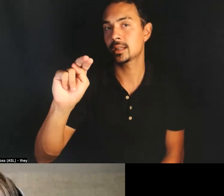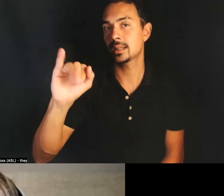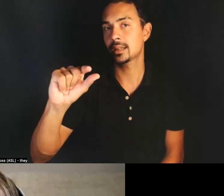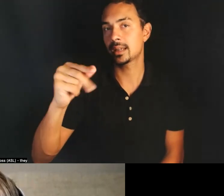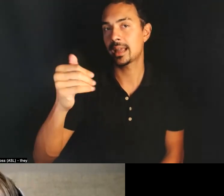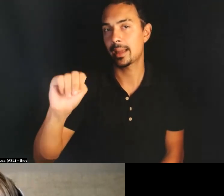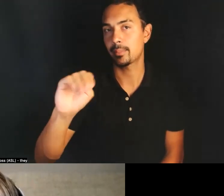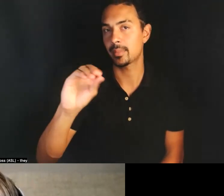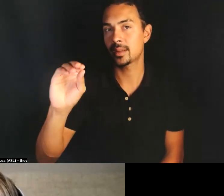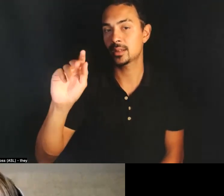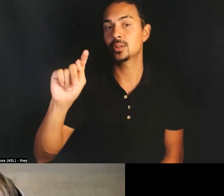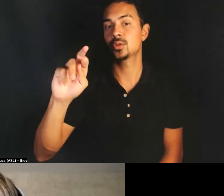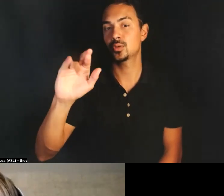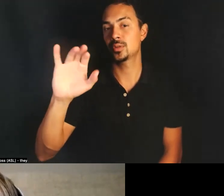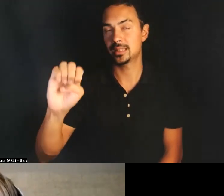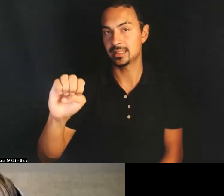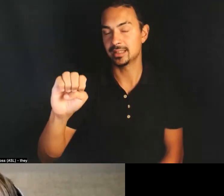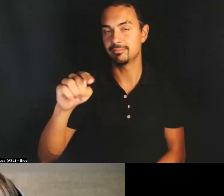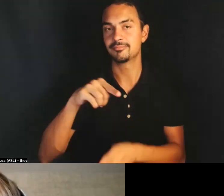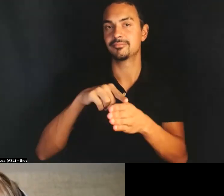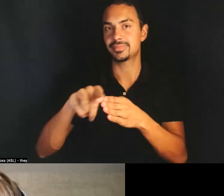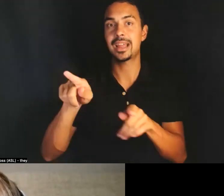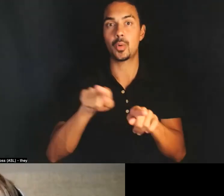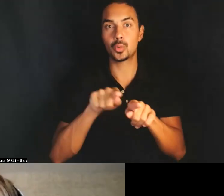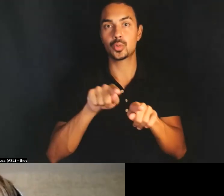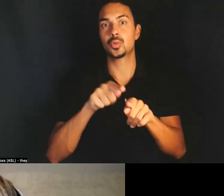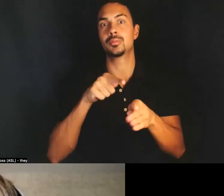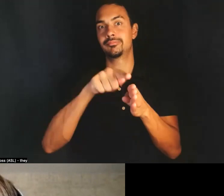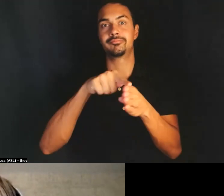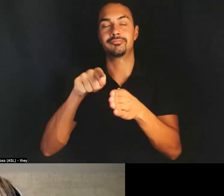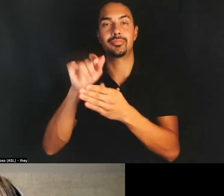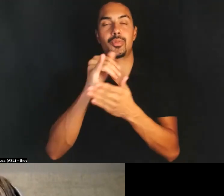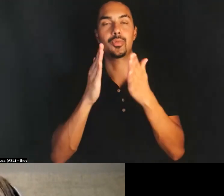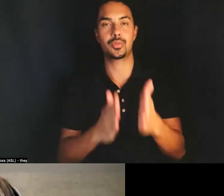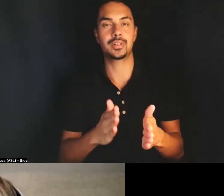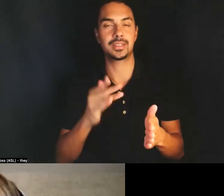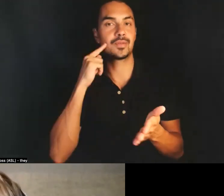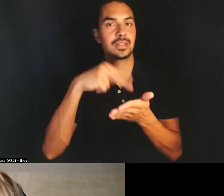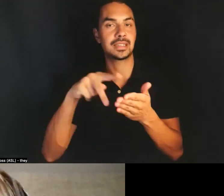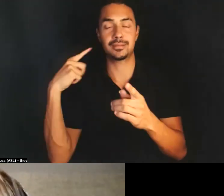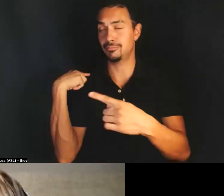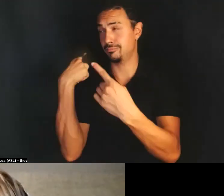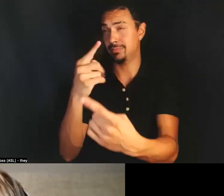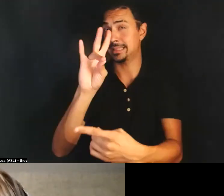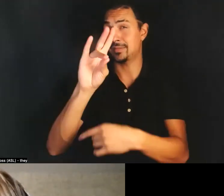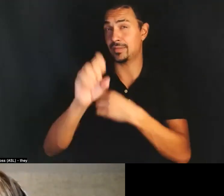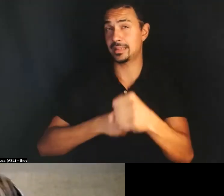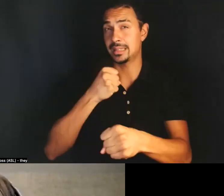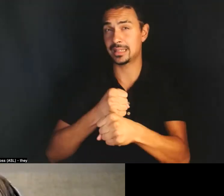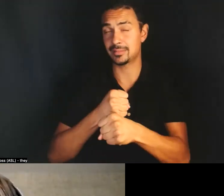Anonymous Sex (Scribner, 2022). She received her MA in comparative literature and MFA in creative writing from Cornell University. As a dancer,